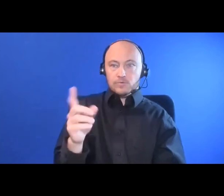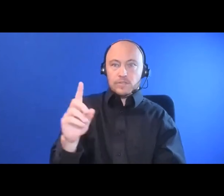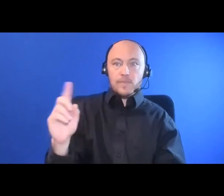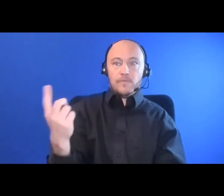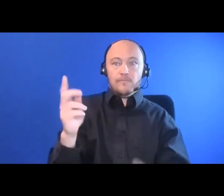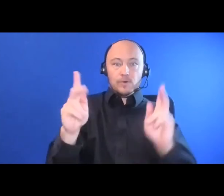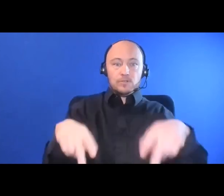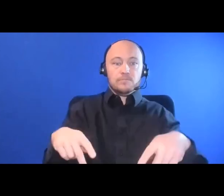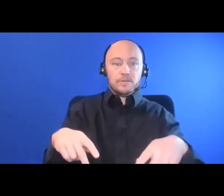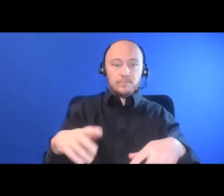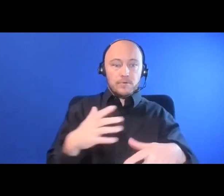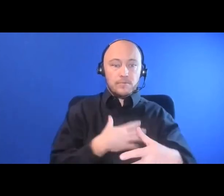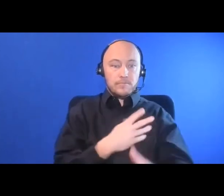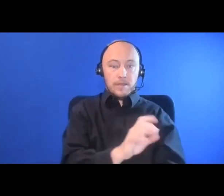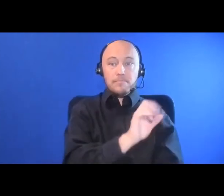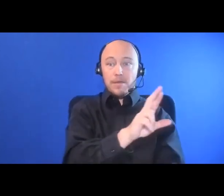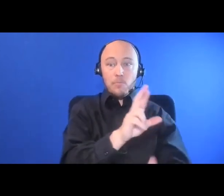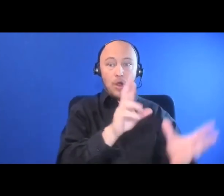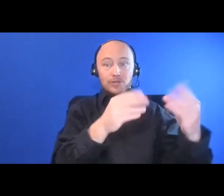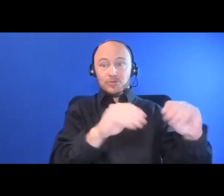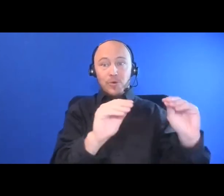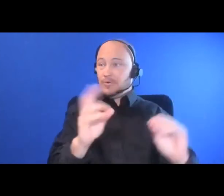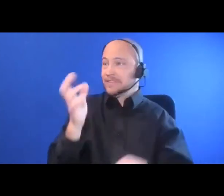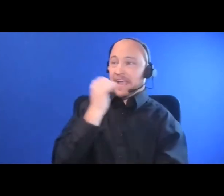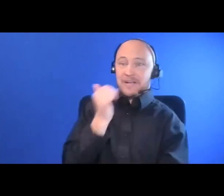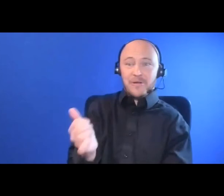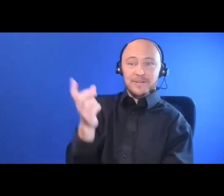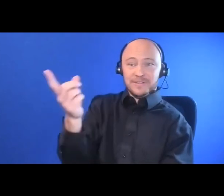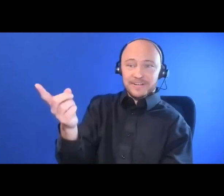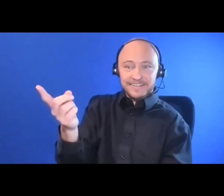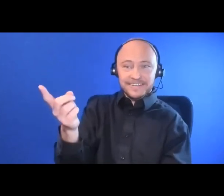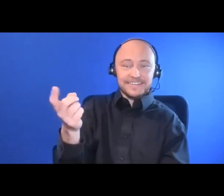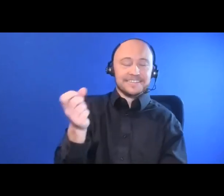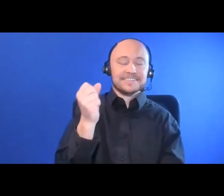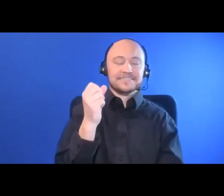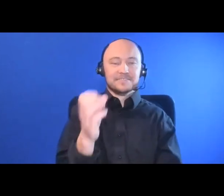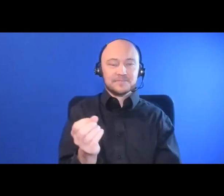when my memoir sold and it's just, you can't say enough